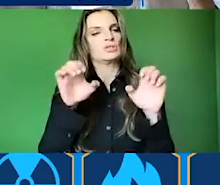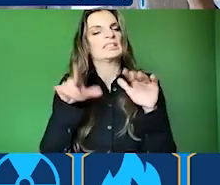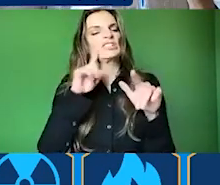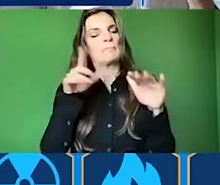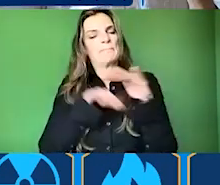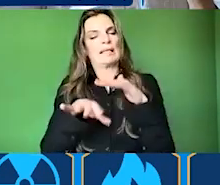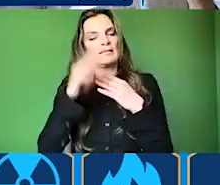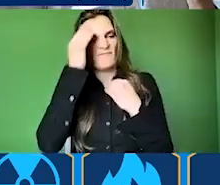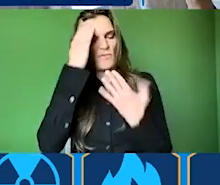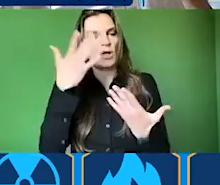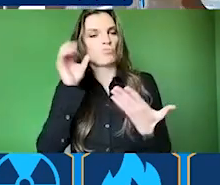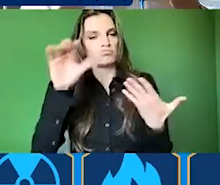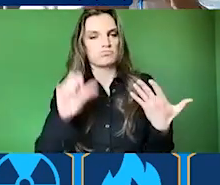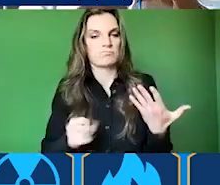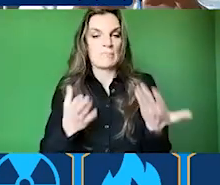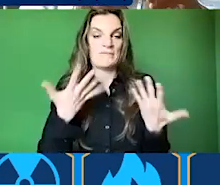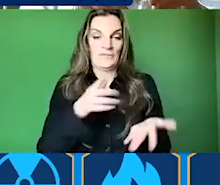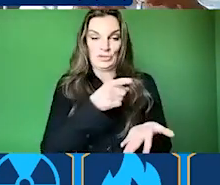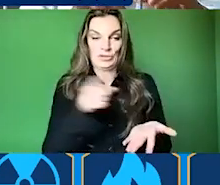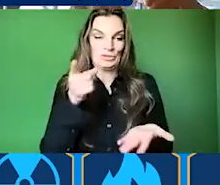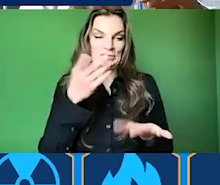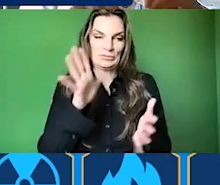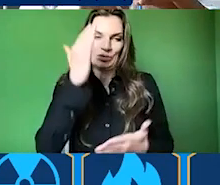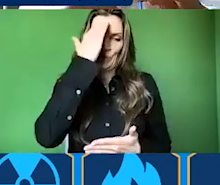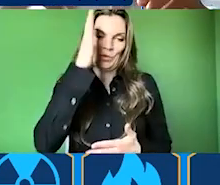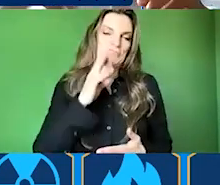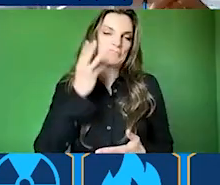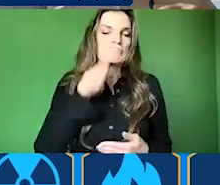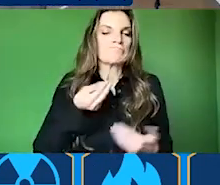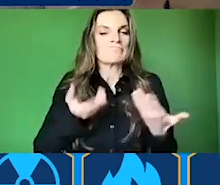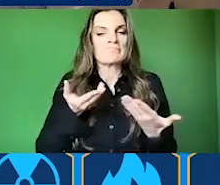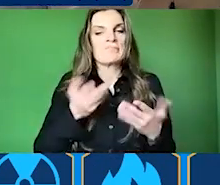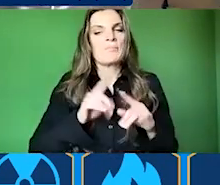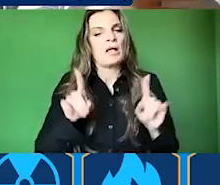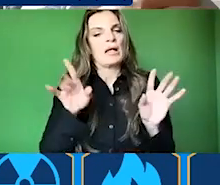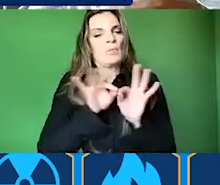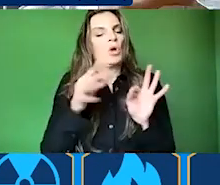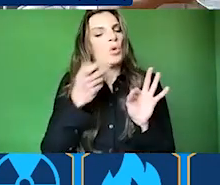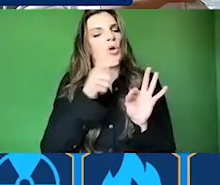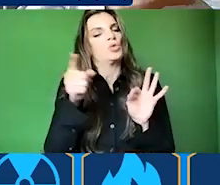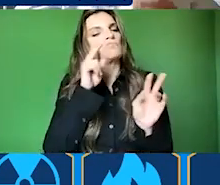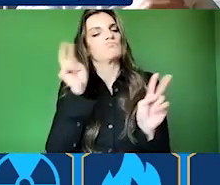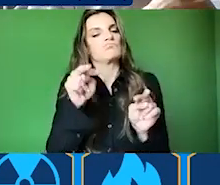to certain folks who are tuned in. But I hope you will bear with me. I just want to make sure we are all on the same page